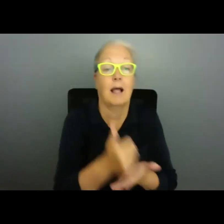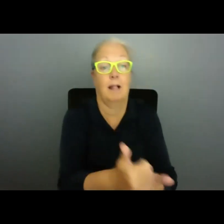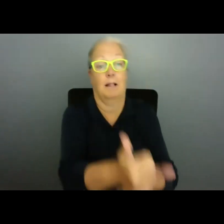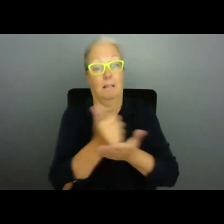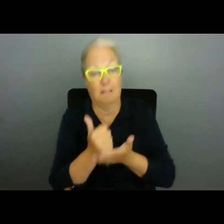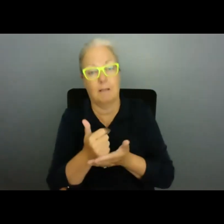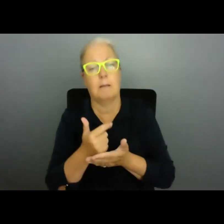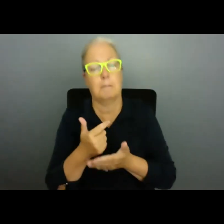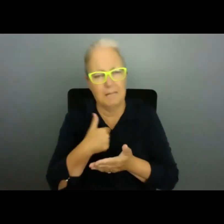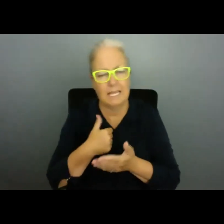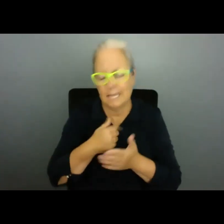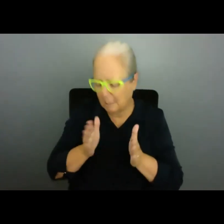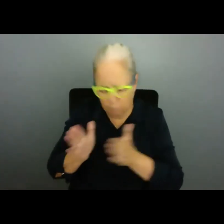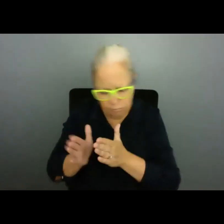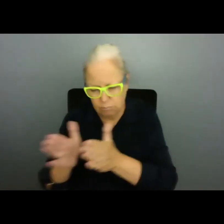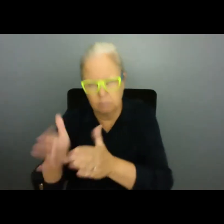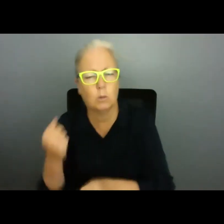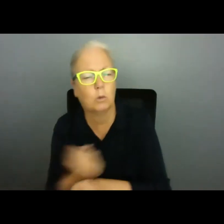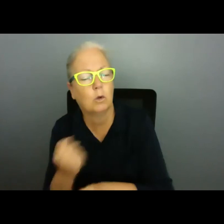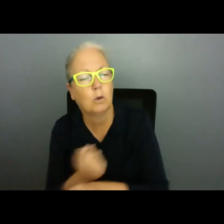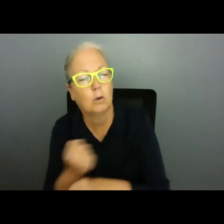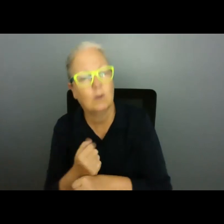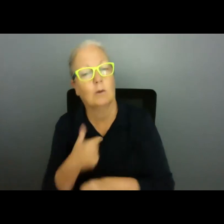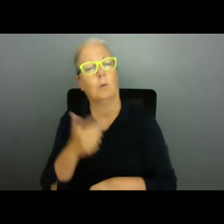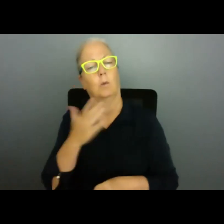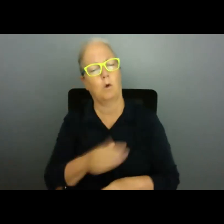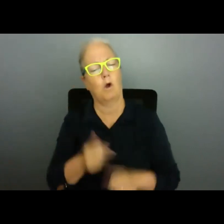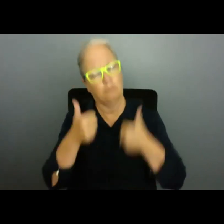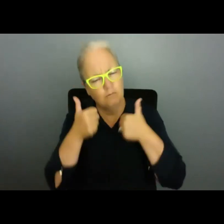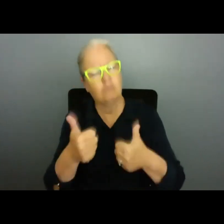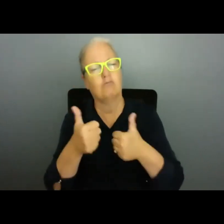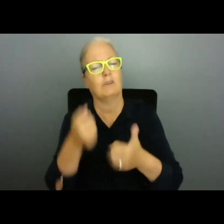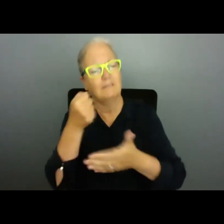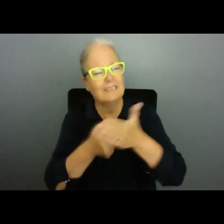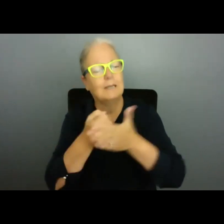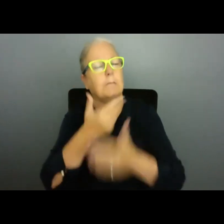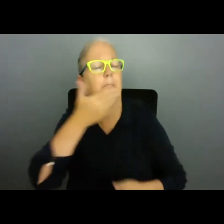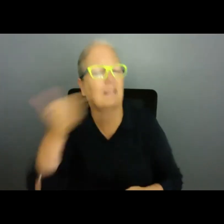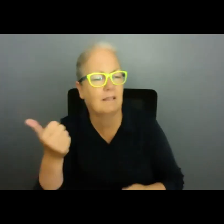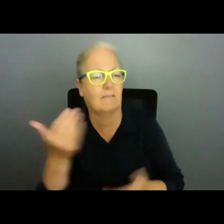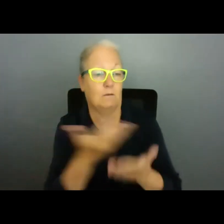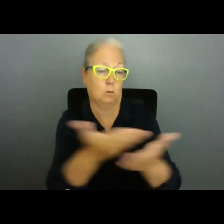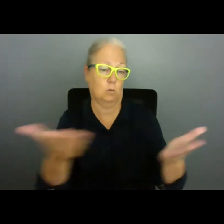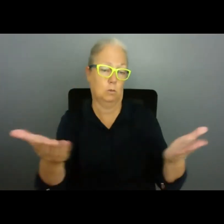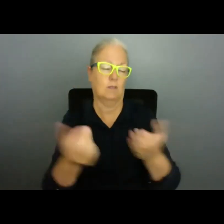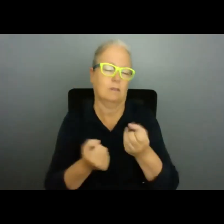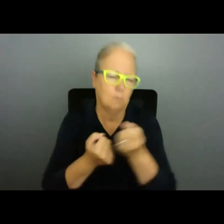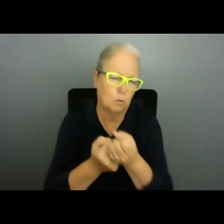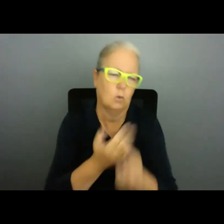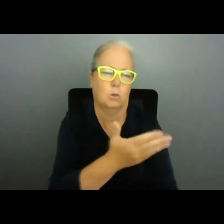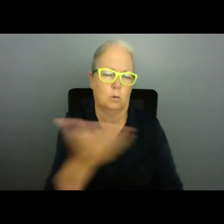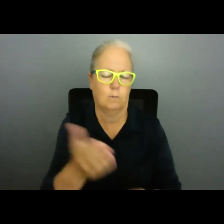advocates and to support your agenda thank you so much thank you so much again for those words